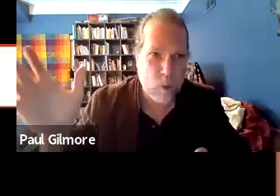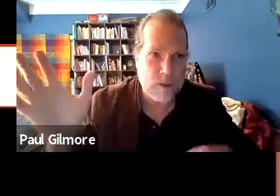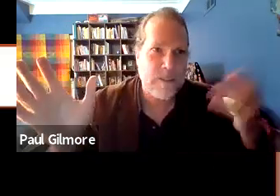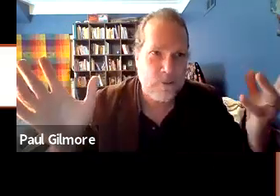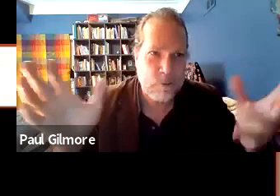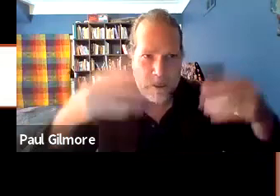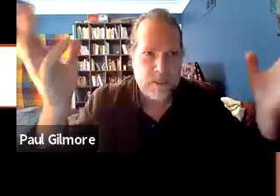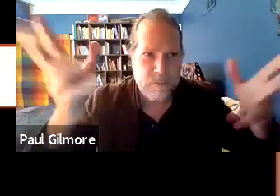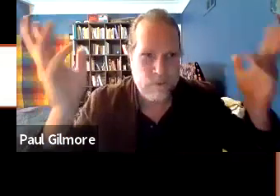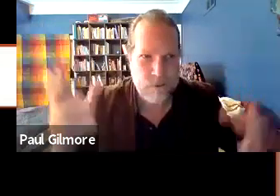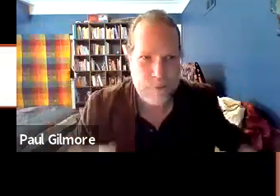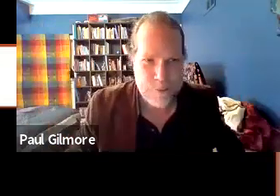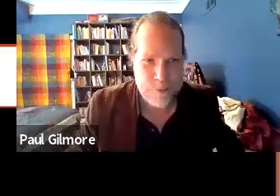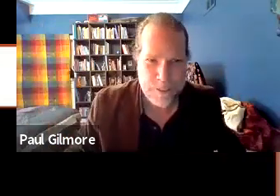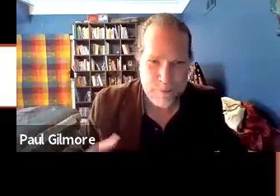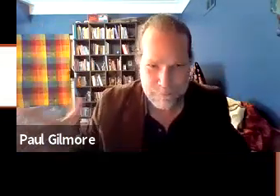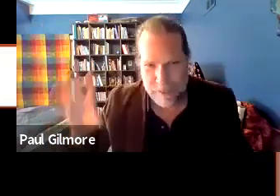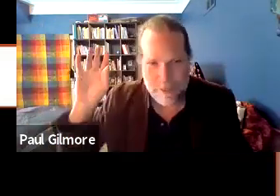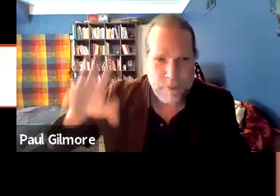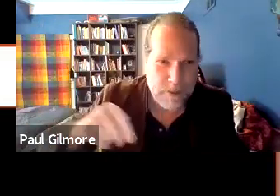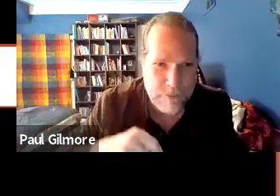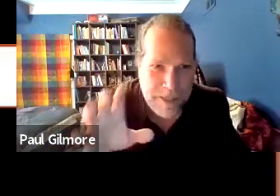Brooklyn in New York, it's before New York City you have Well anyway, enough of that.